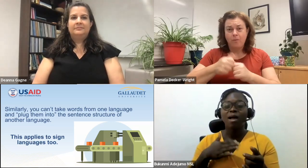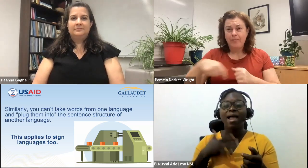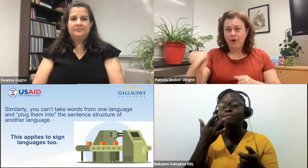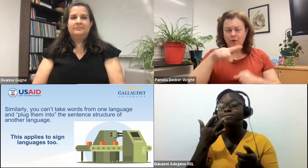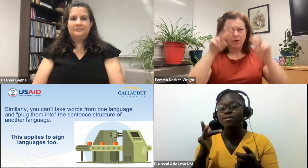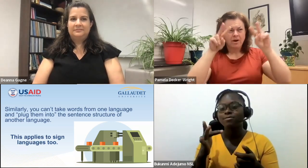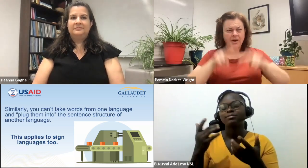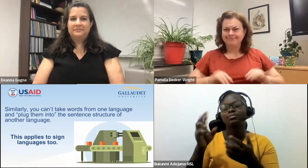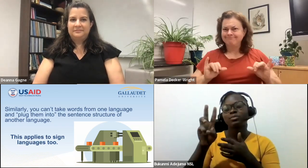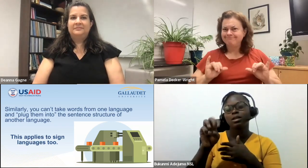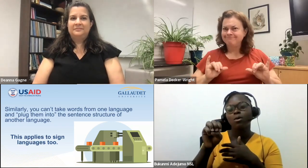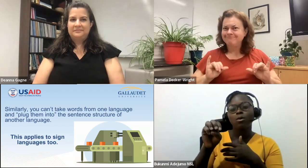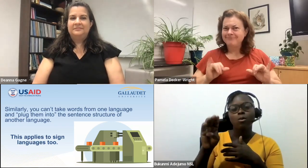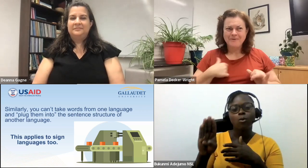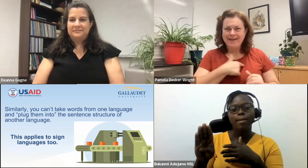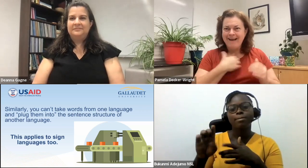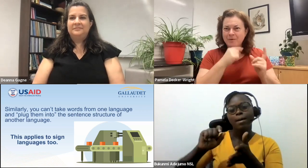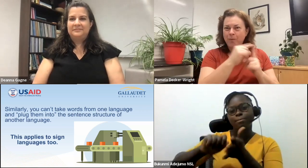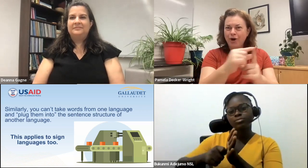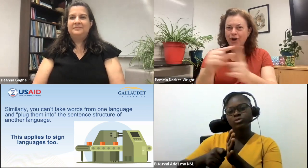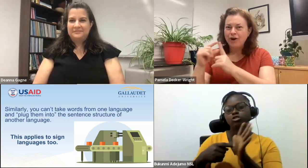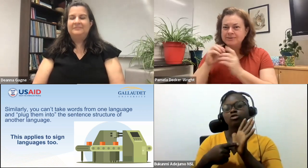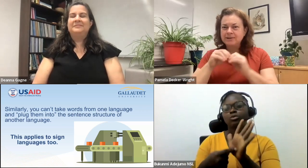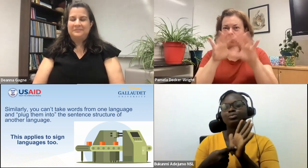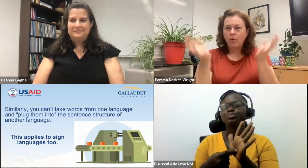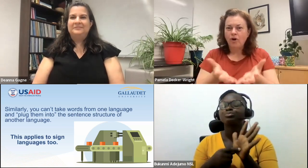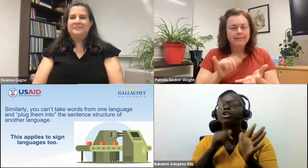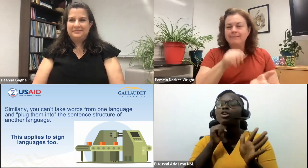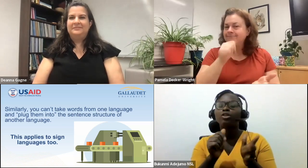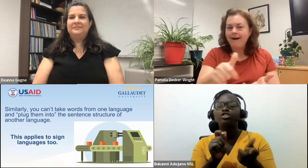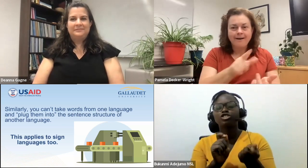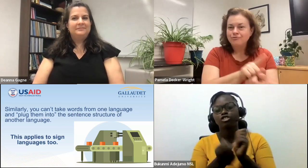and i'd be happy to share that with you as examples of terms that you cannot translate.